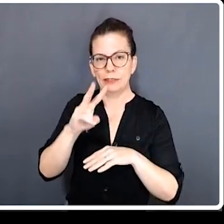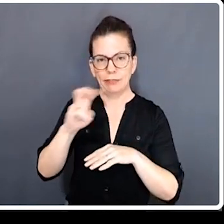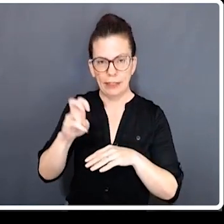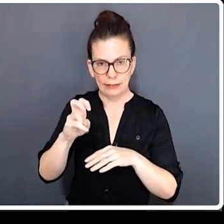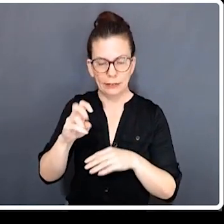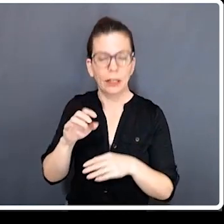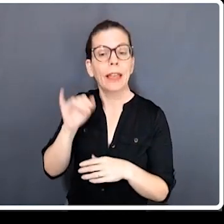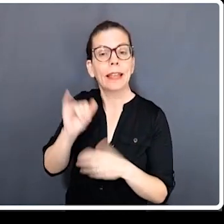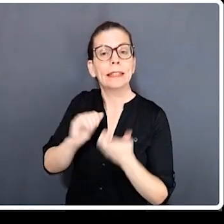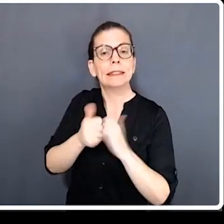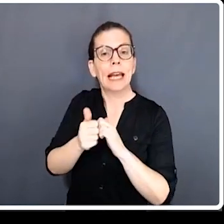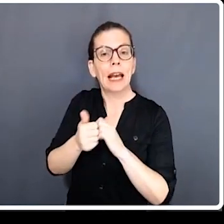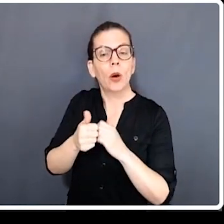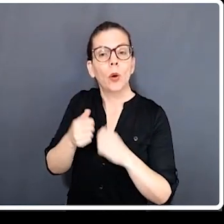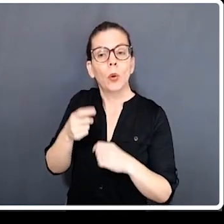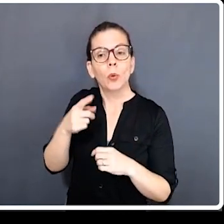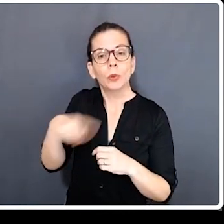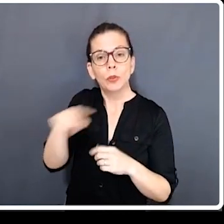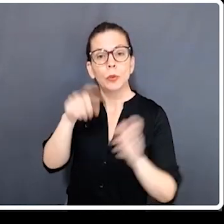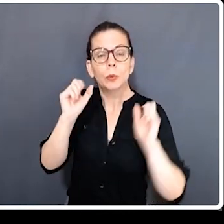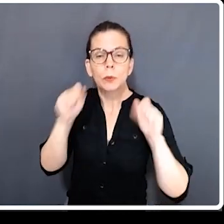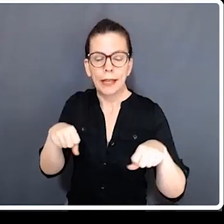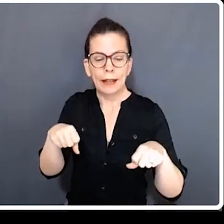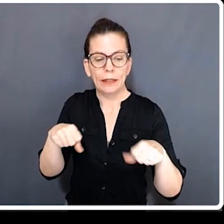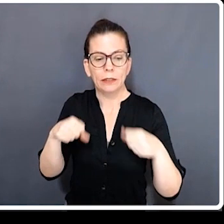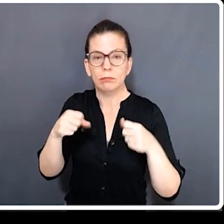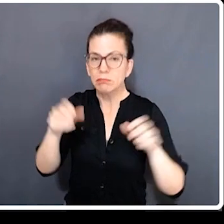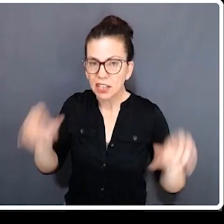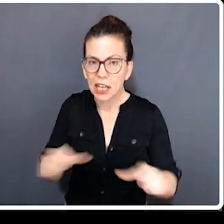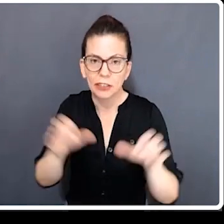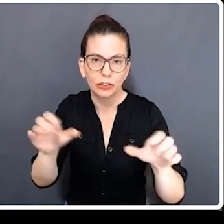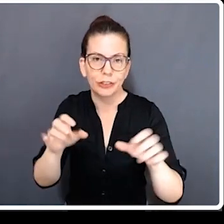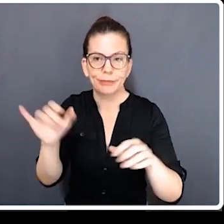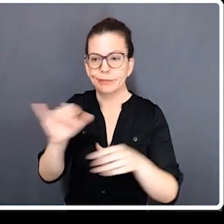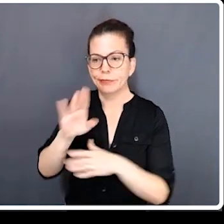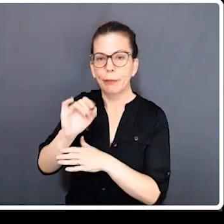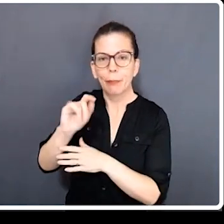And that is how you can then take actions such as patch